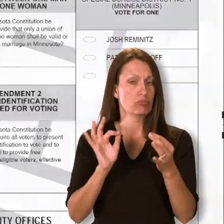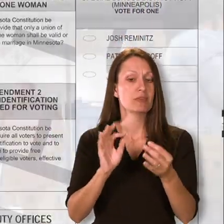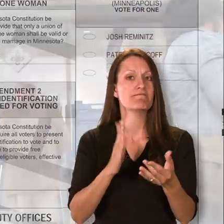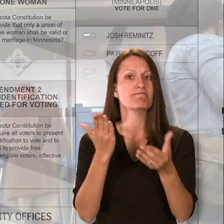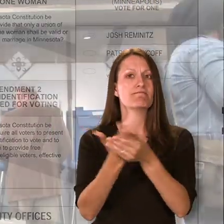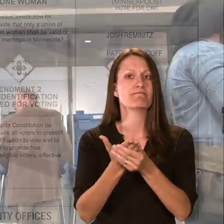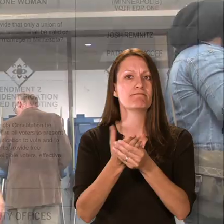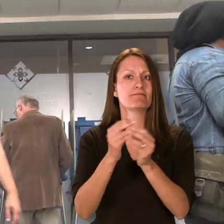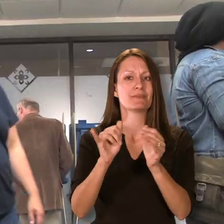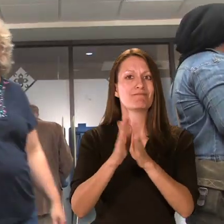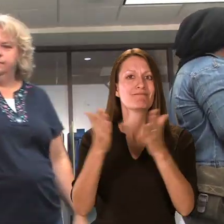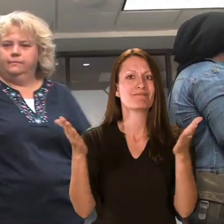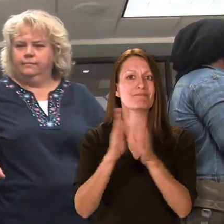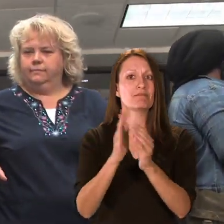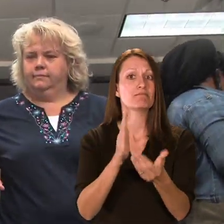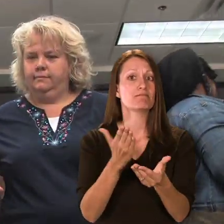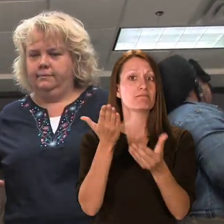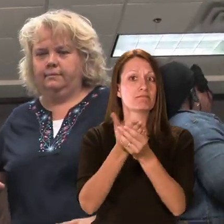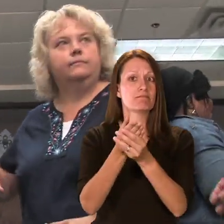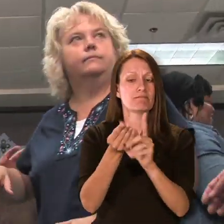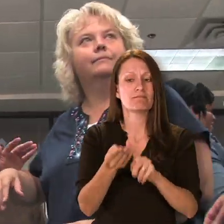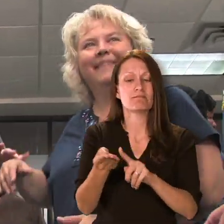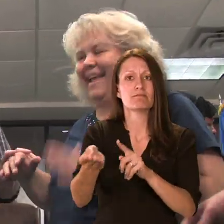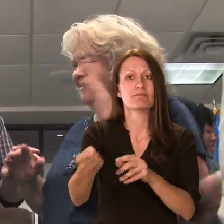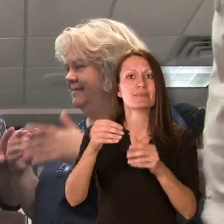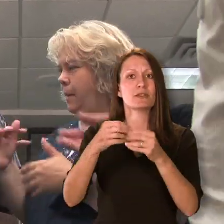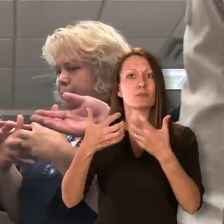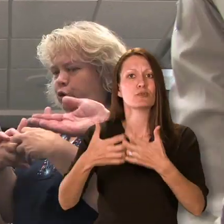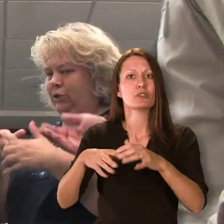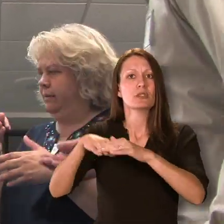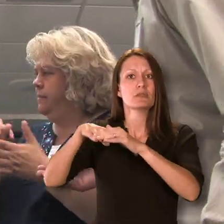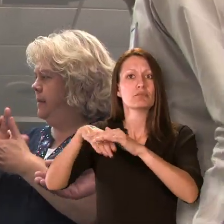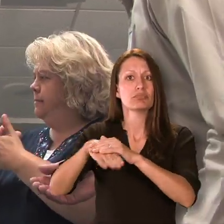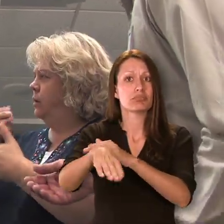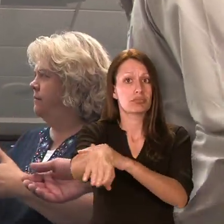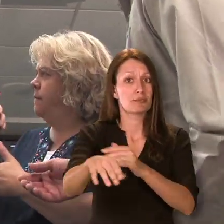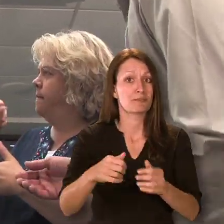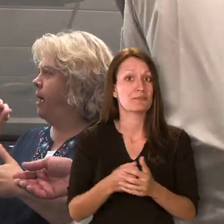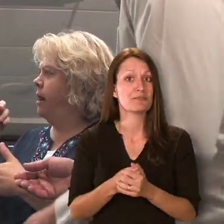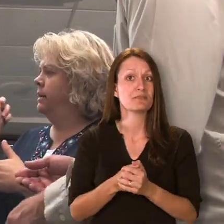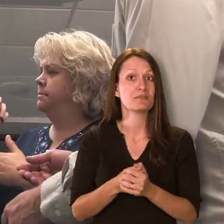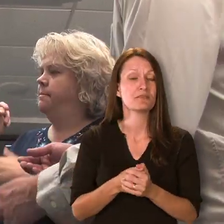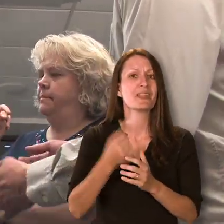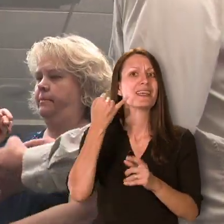When you're satisfied, tuck your completed ballot inside the cardboard folder and slide the ballot